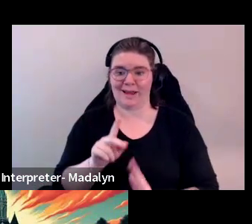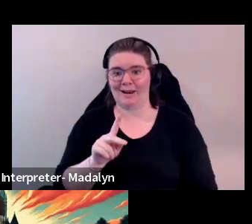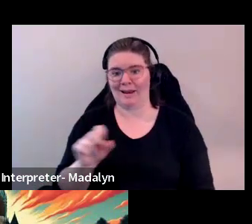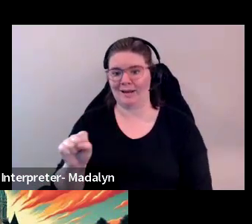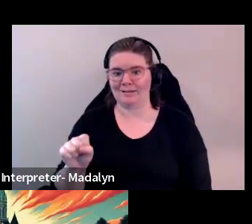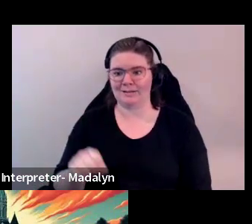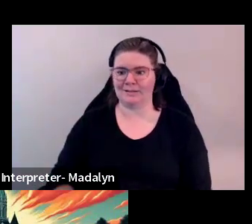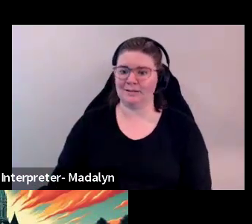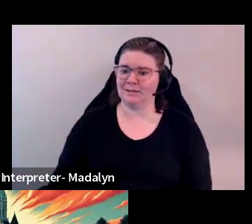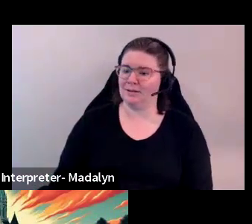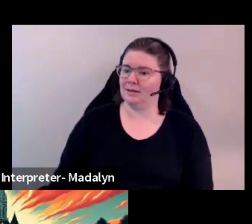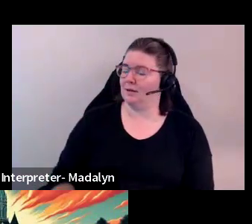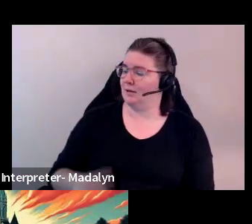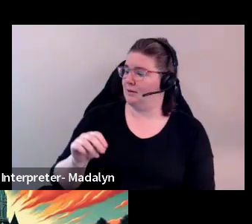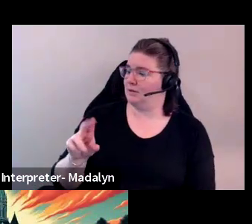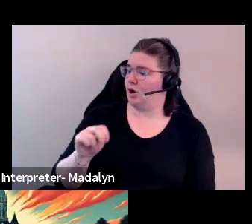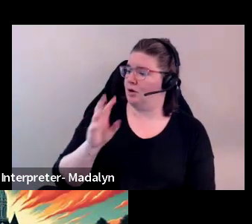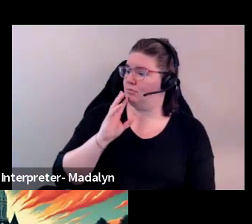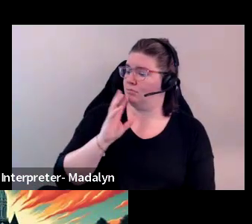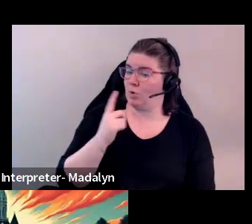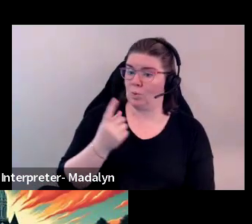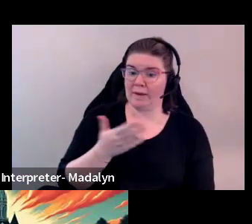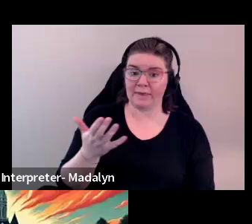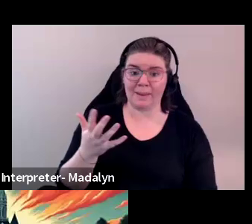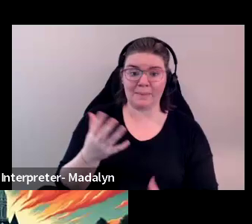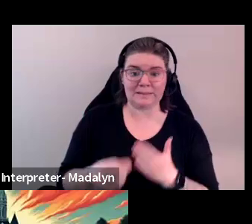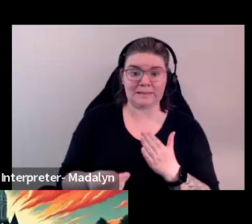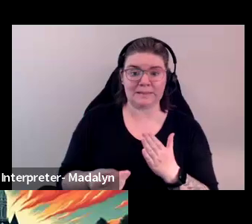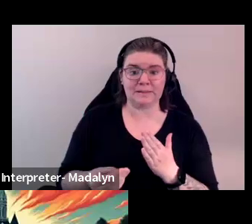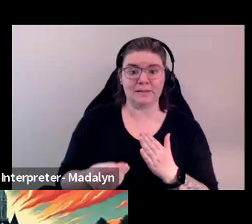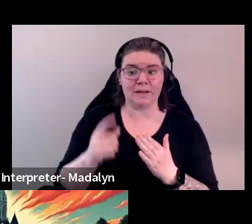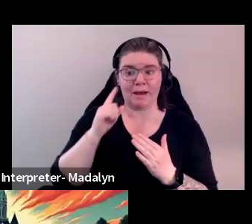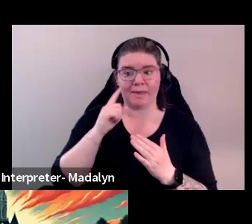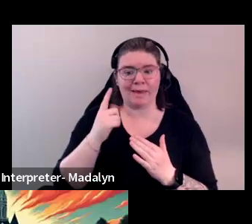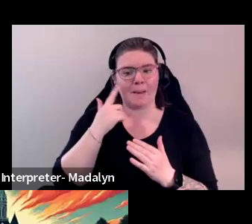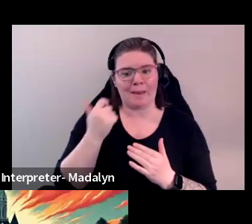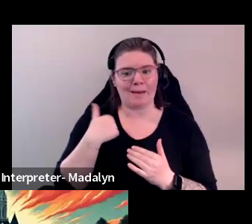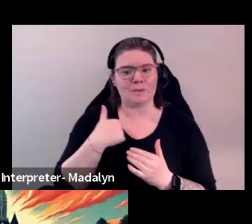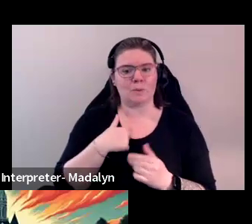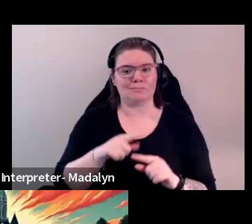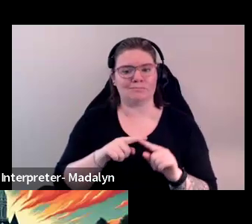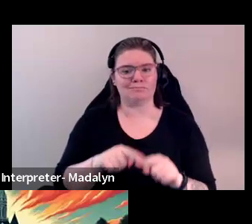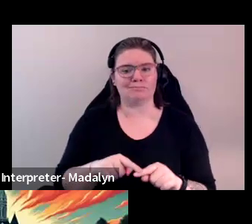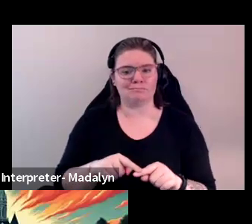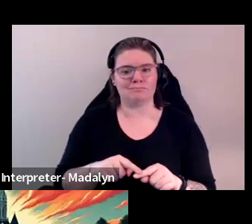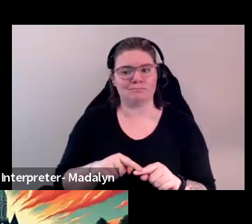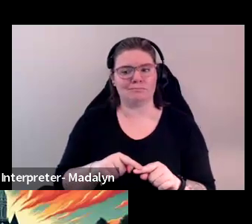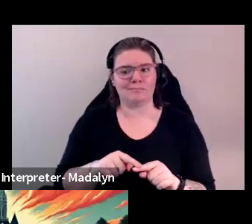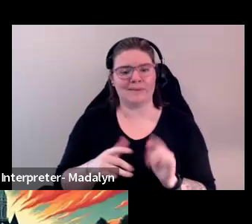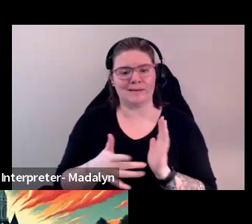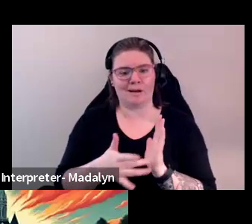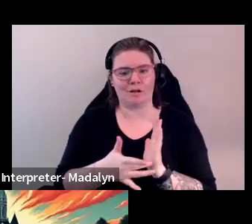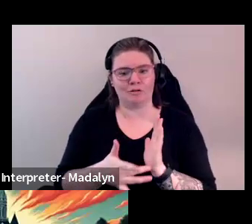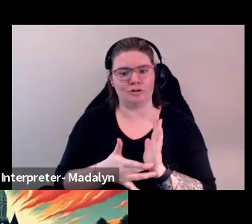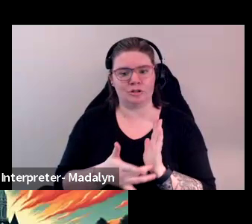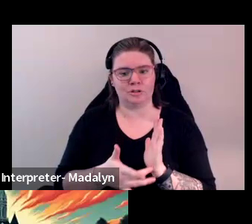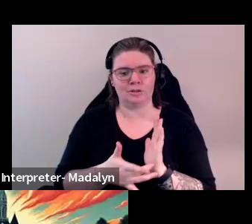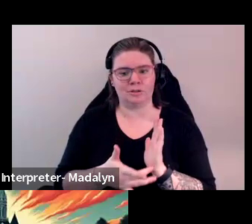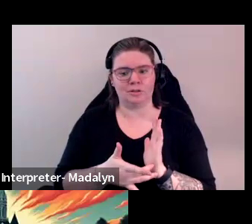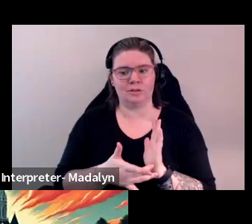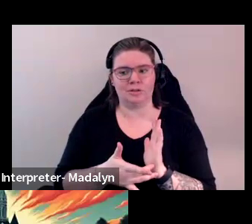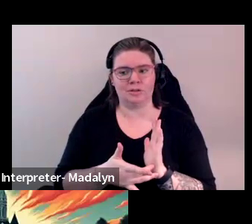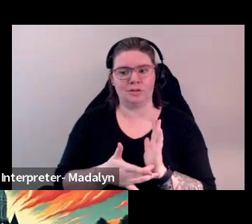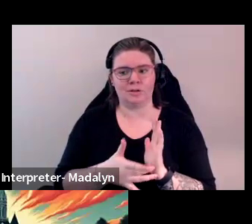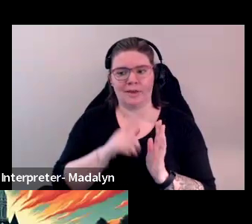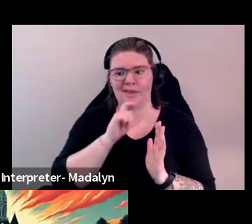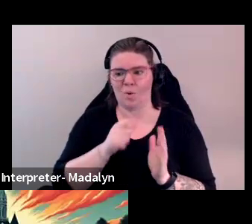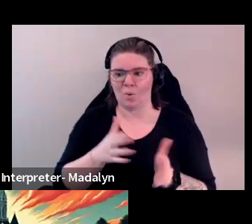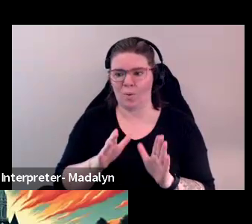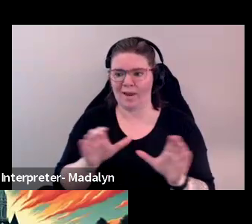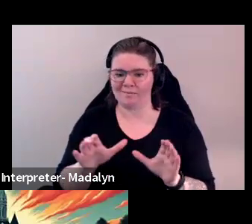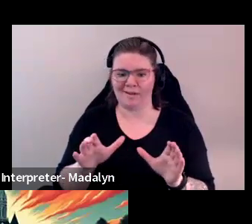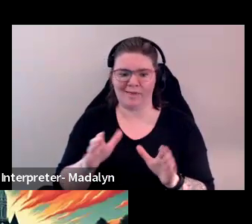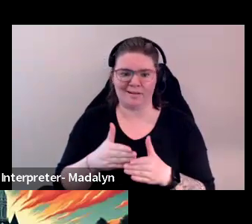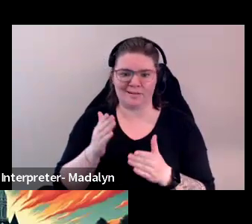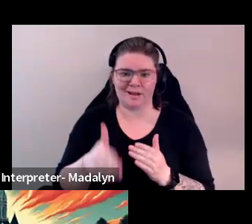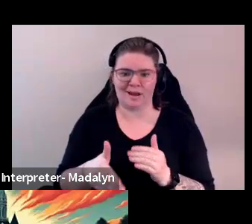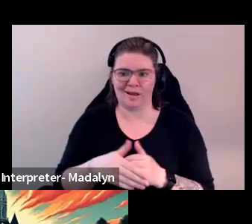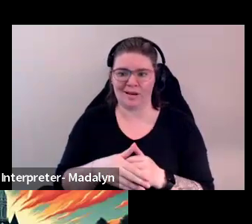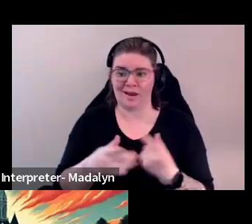Don Posh: Well, you know, one thing that we're missing, and I think because we rely so much on the technology is the old way of getting things done. And you take 10 people